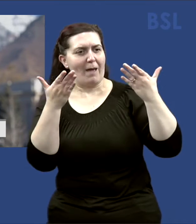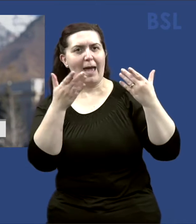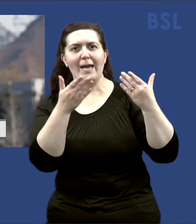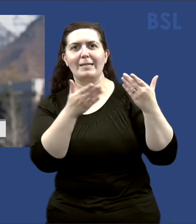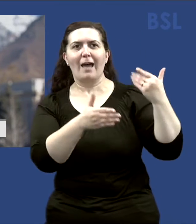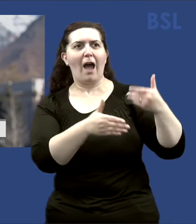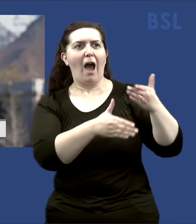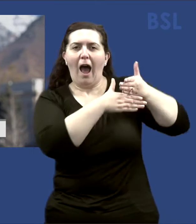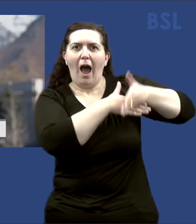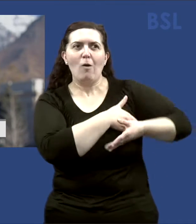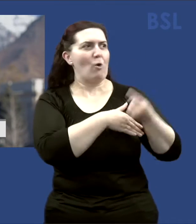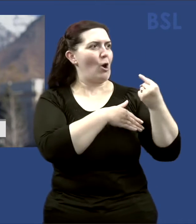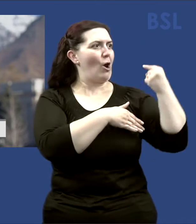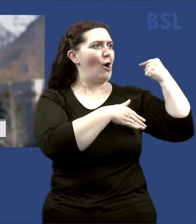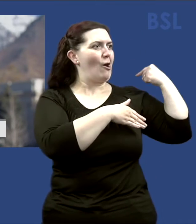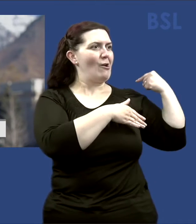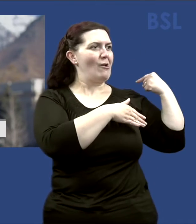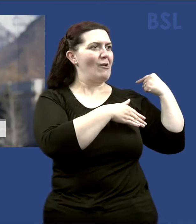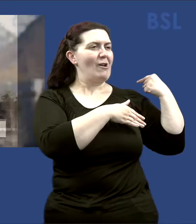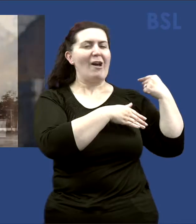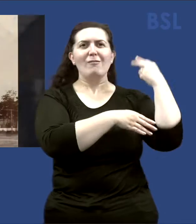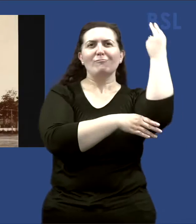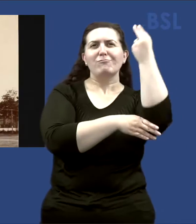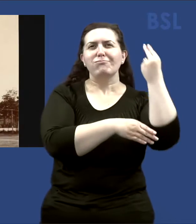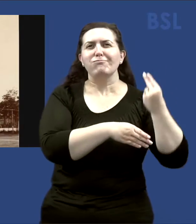respect the work of those that have gone on before them.